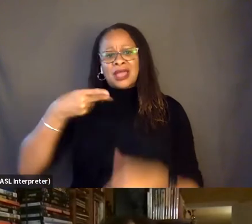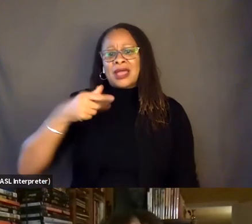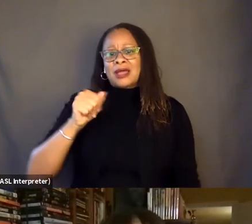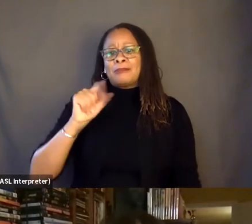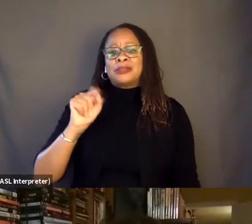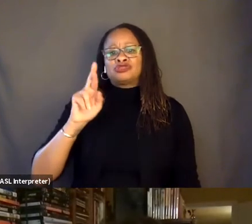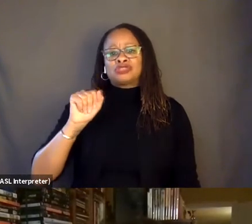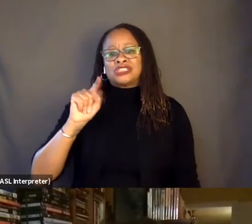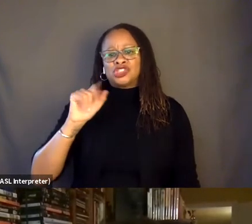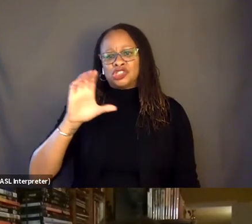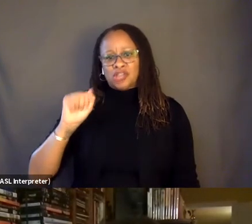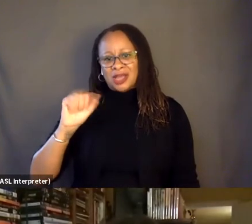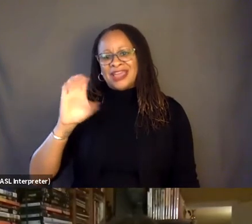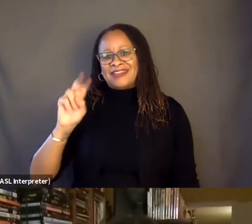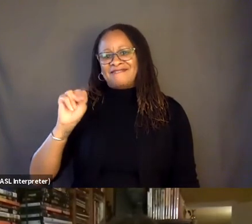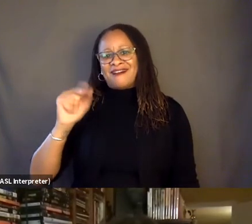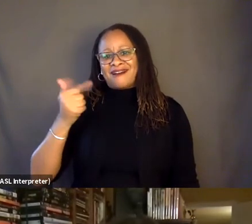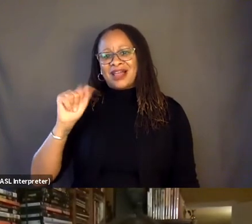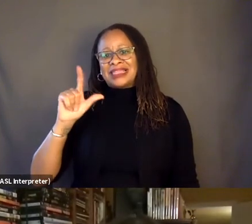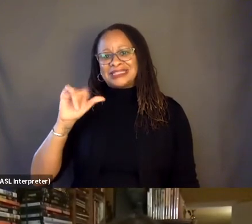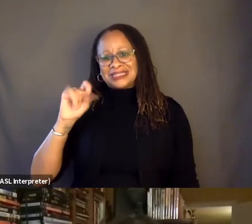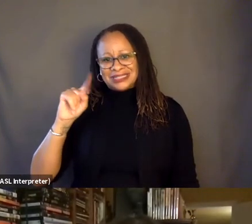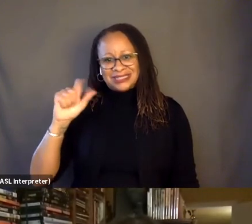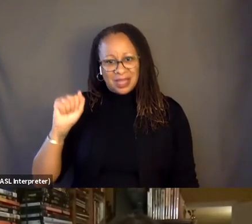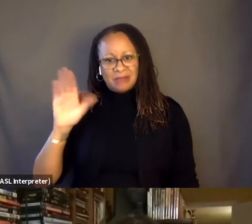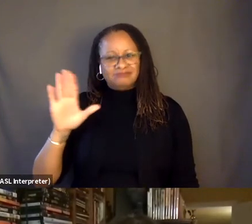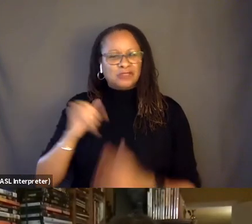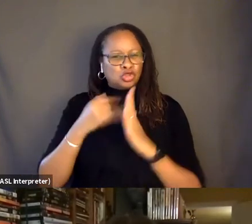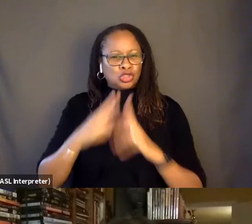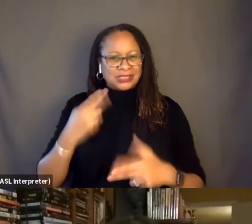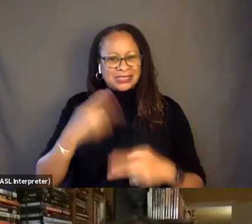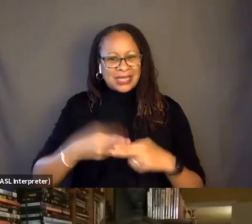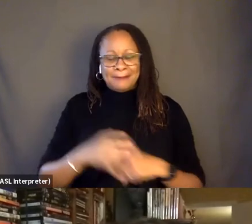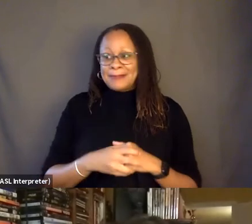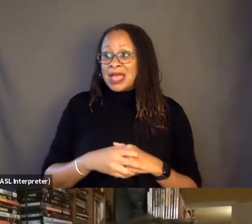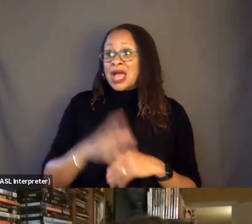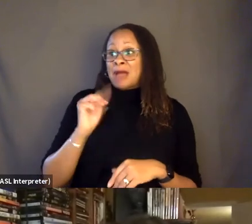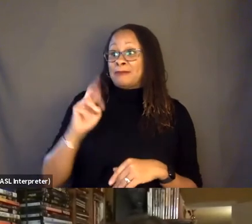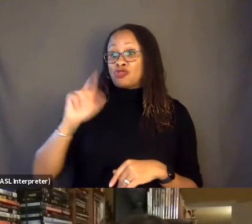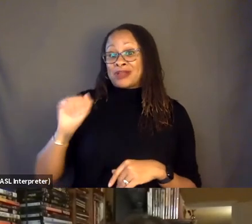Yeah, you know, and the initial idea for the film was really, I mean, Maria became sort of the center of gravity